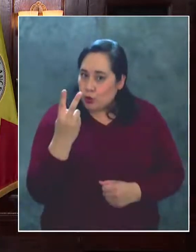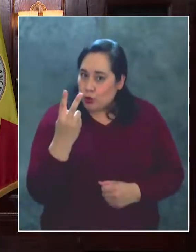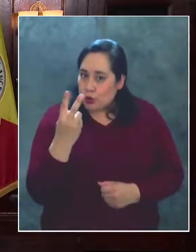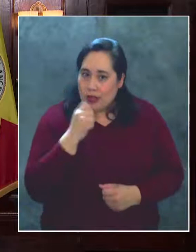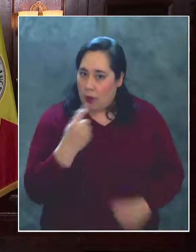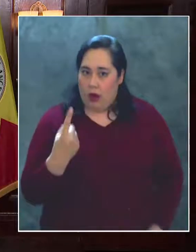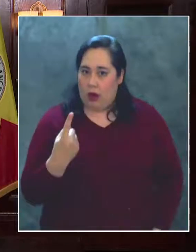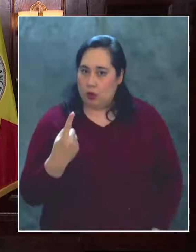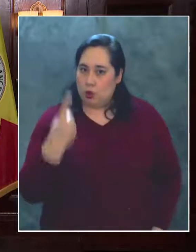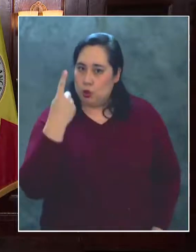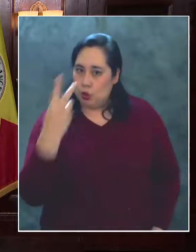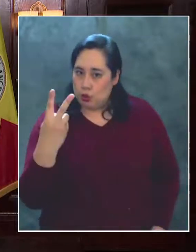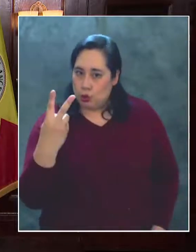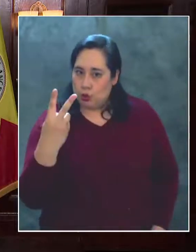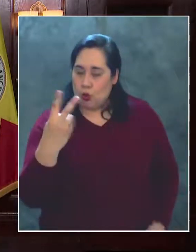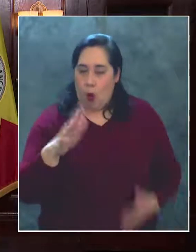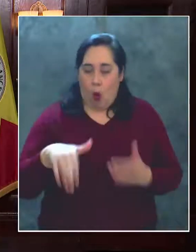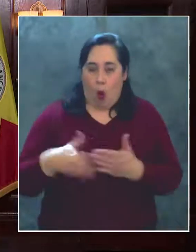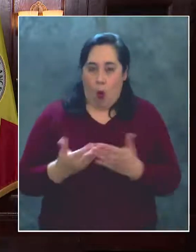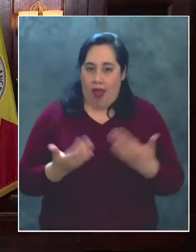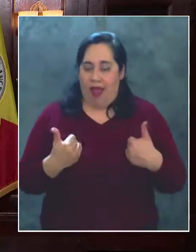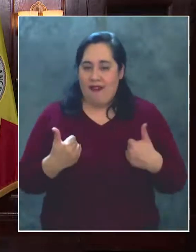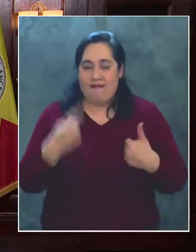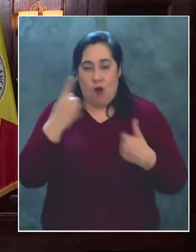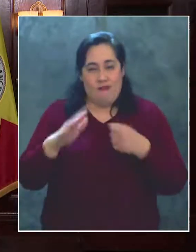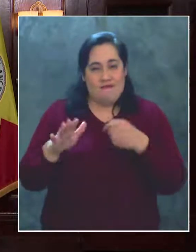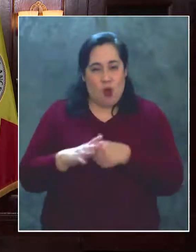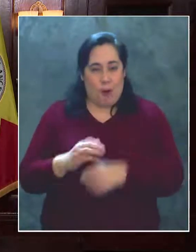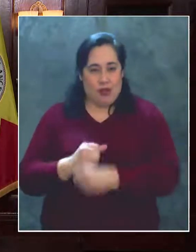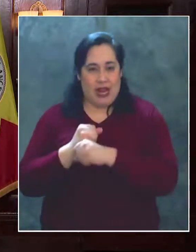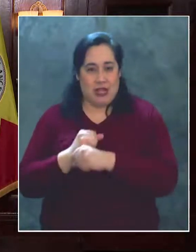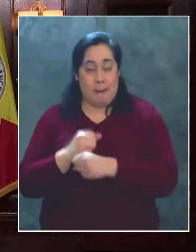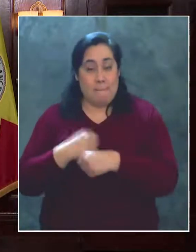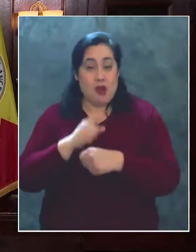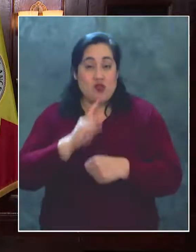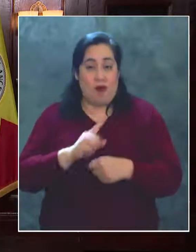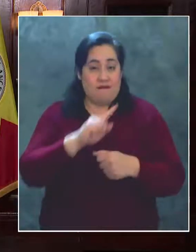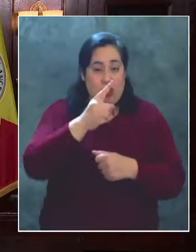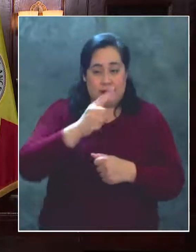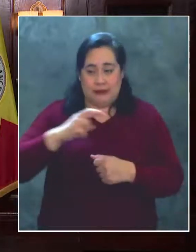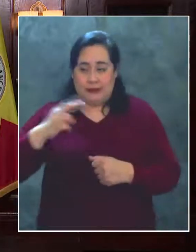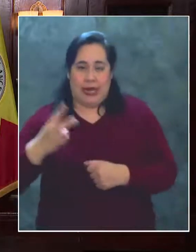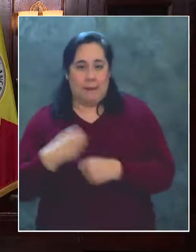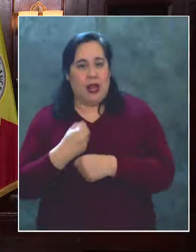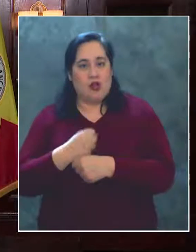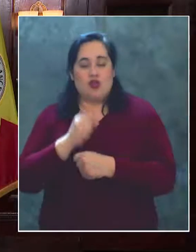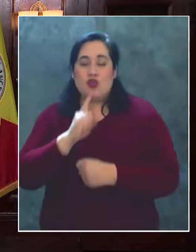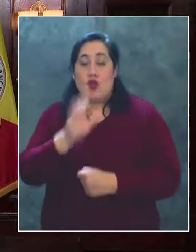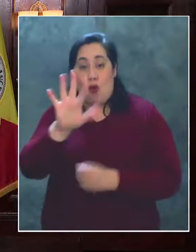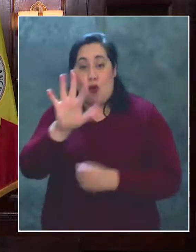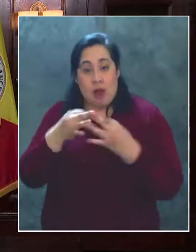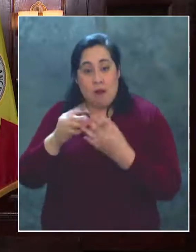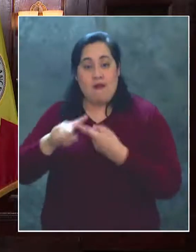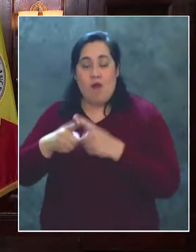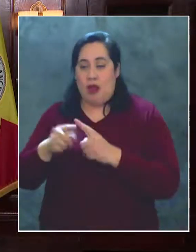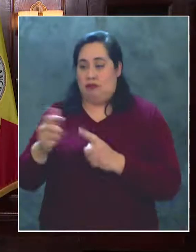OF RIGHT NOW IN ALL THE VACCINES. AND MAKE SURE THAT YOUR FAMILY AND FRIENDS GET THEIR SHOTS TOO.